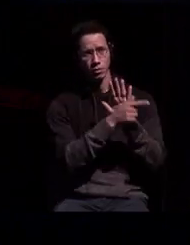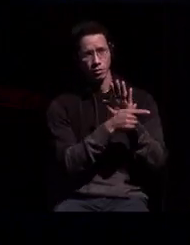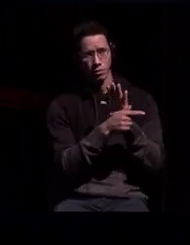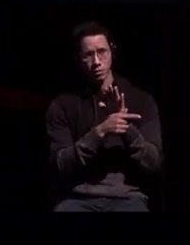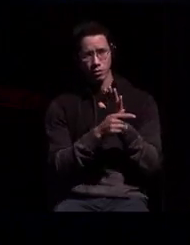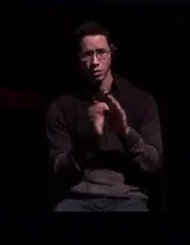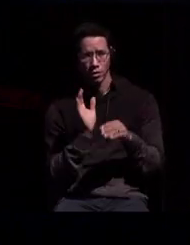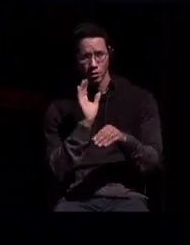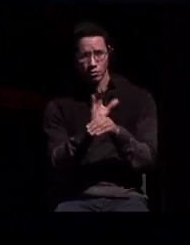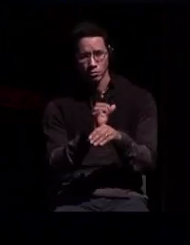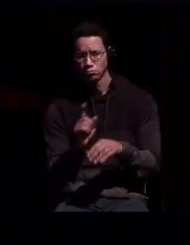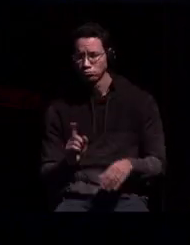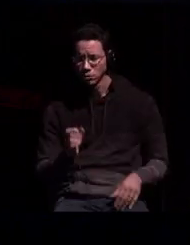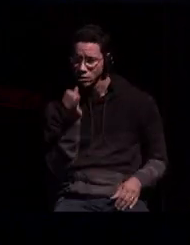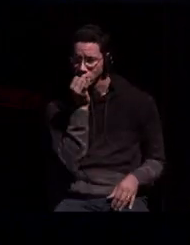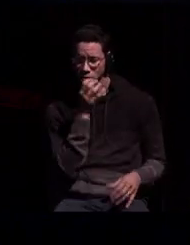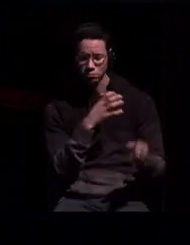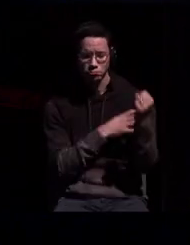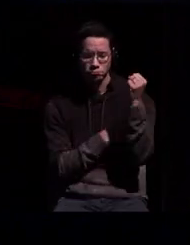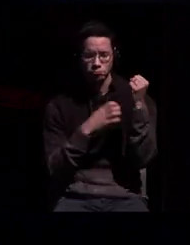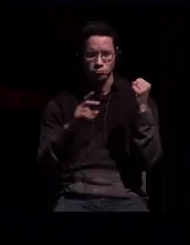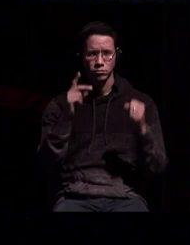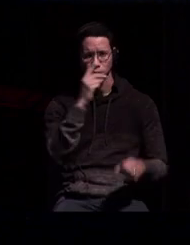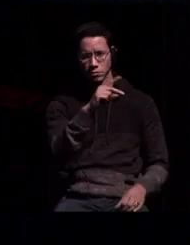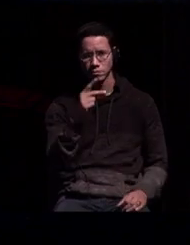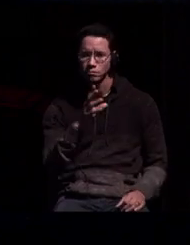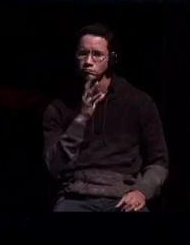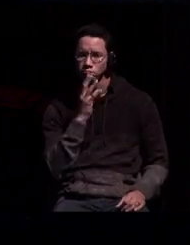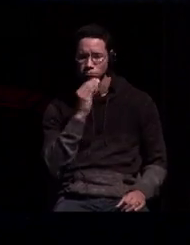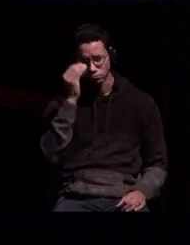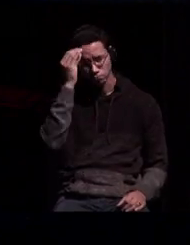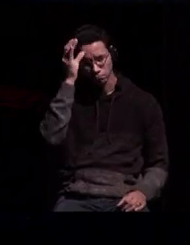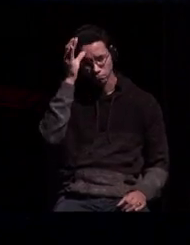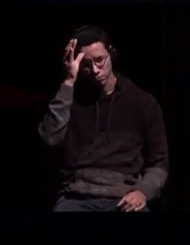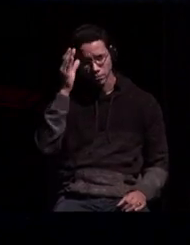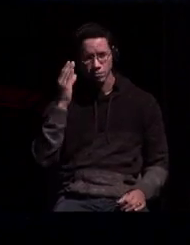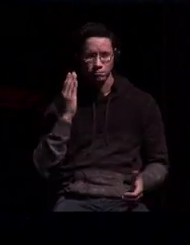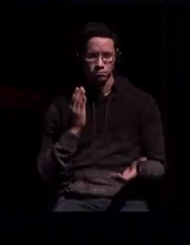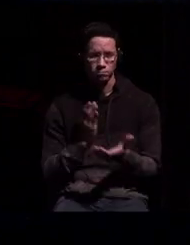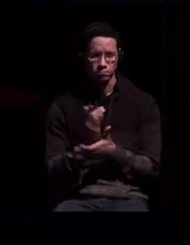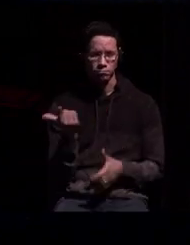so that they can be legitimate actors